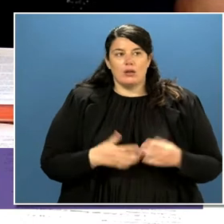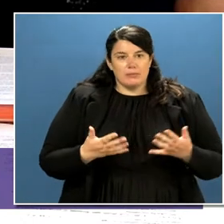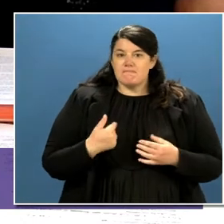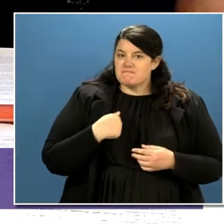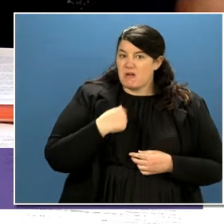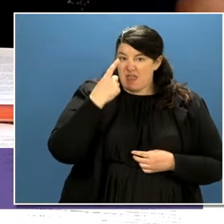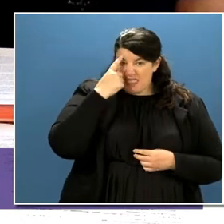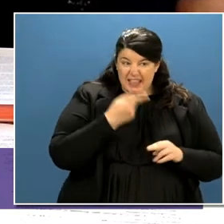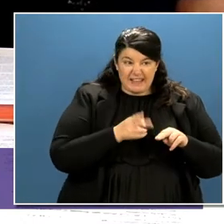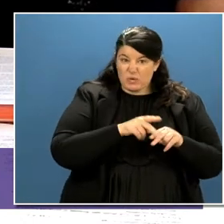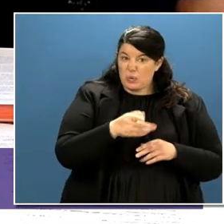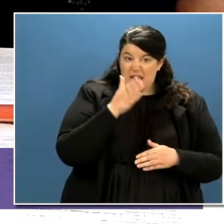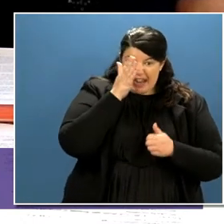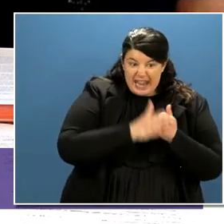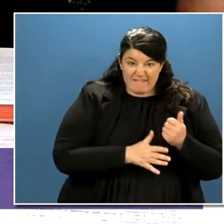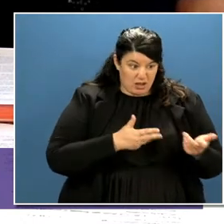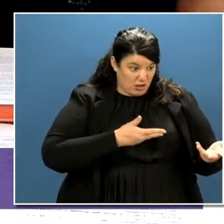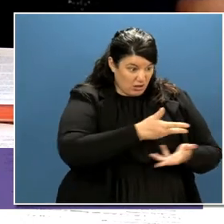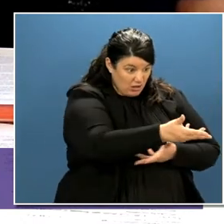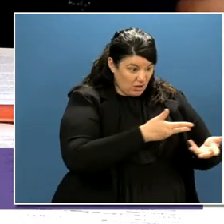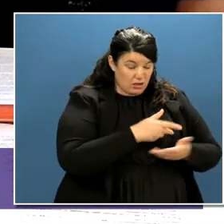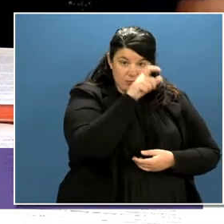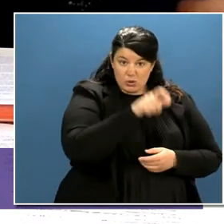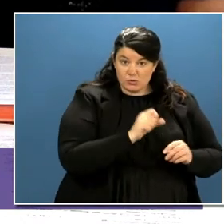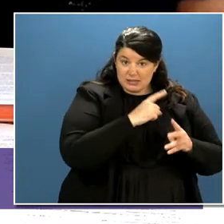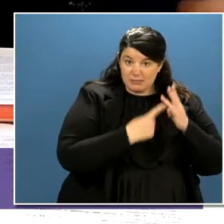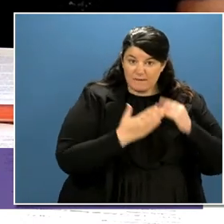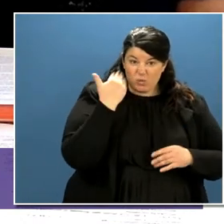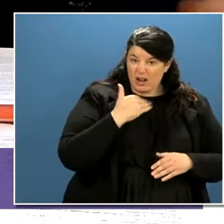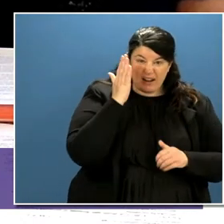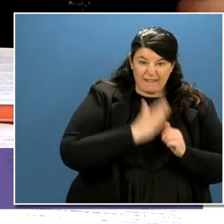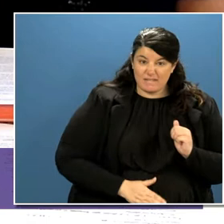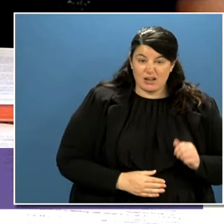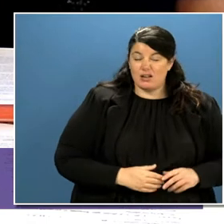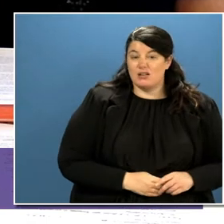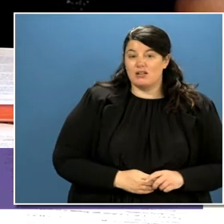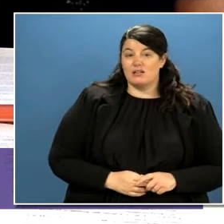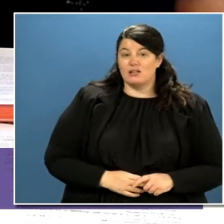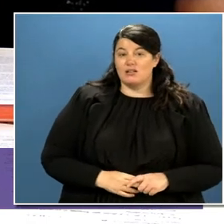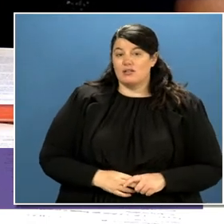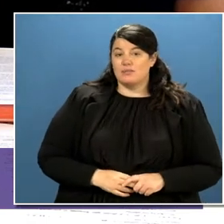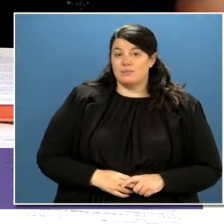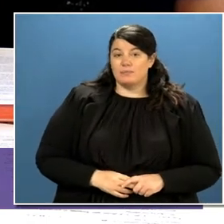have never interacted with a person with disability and they have this fear